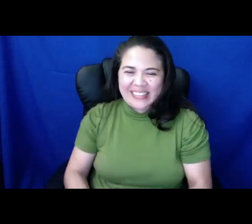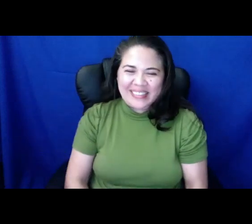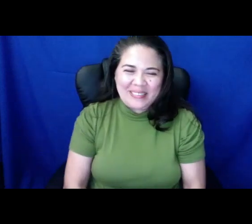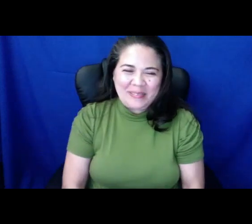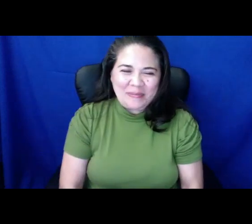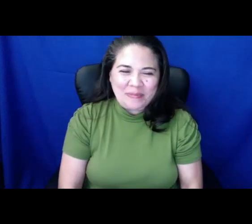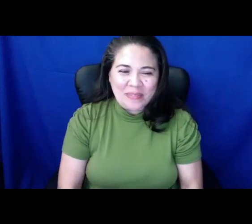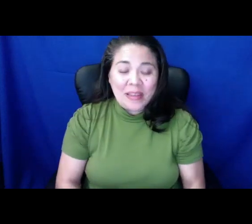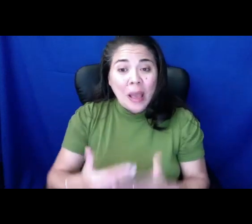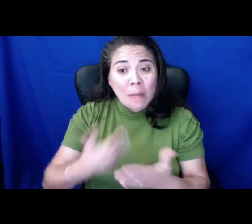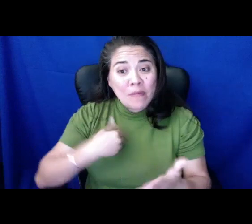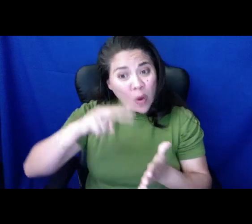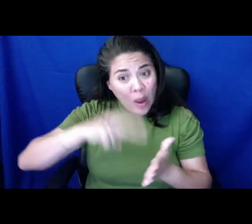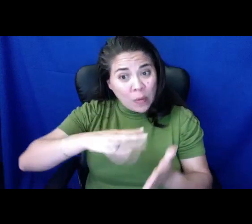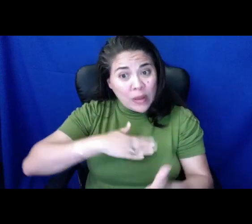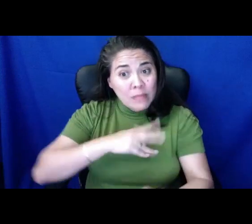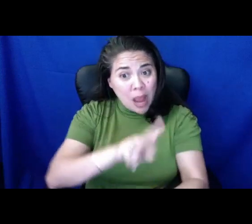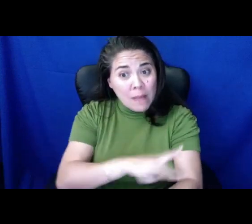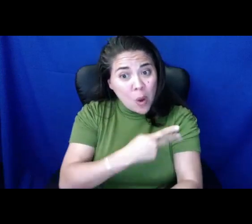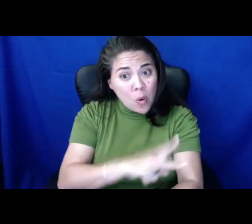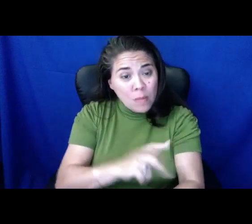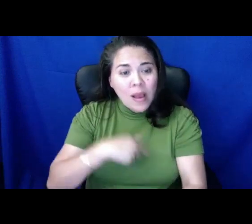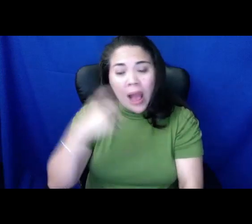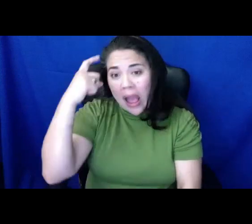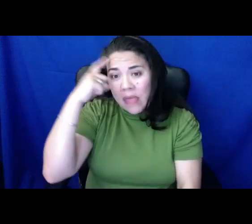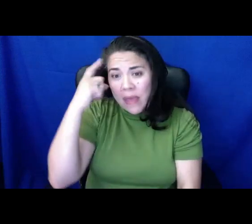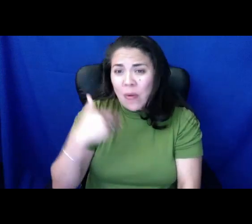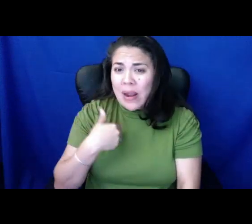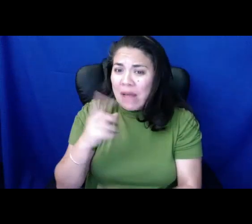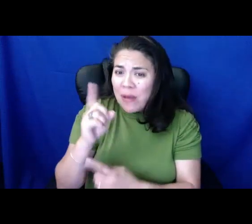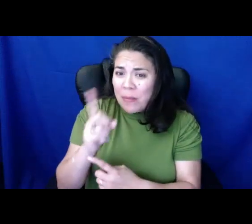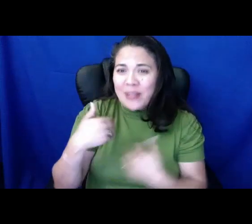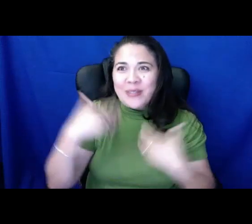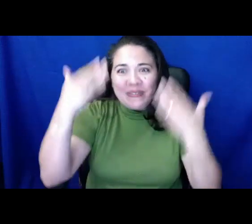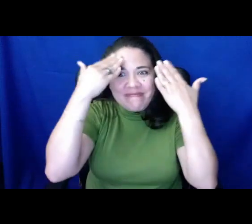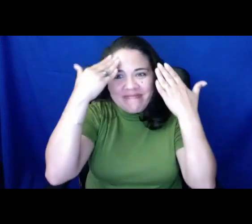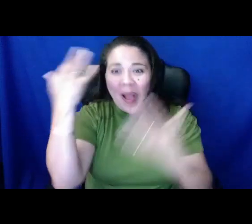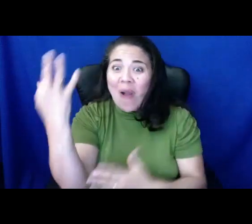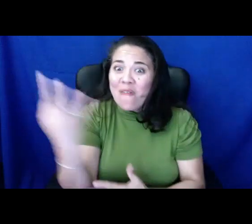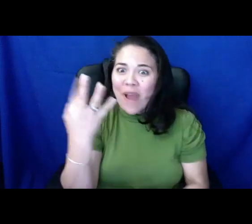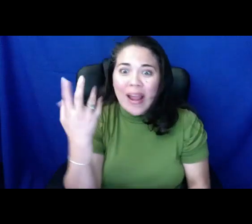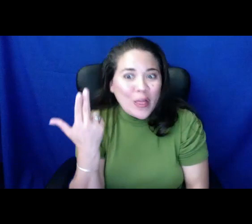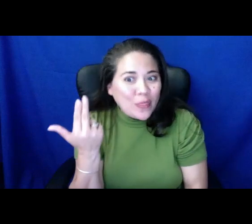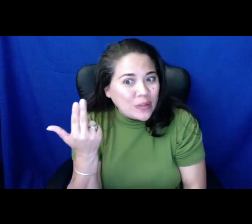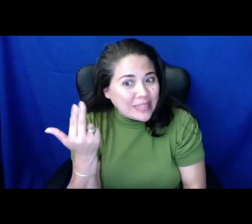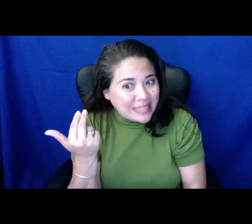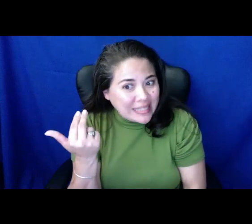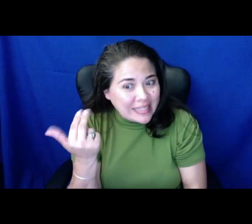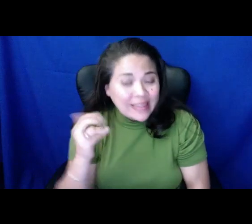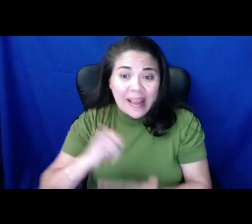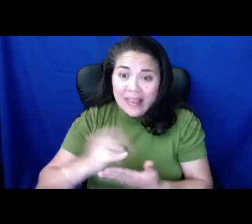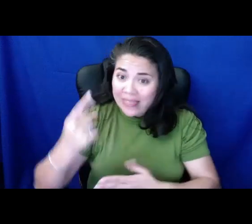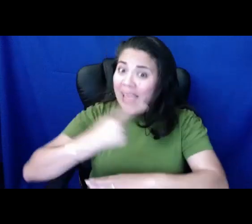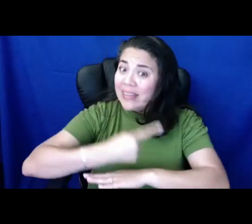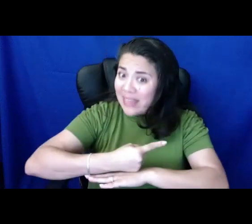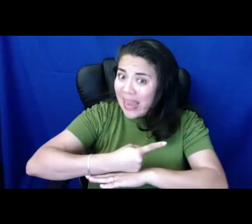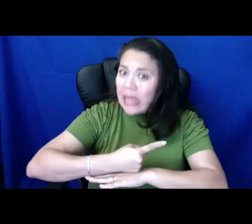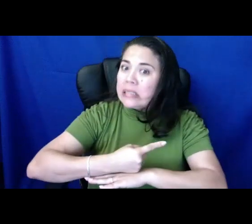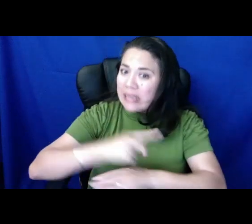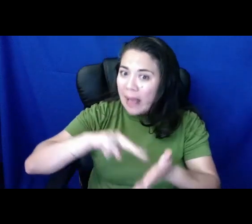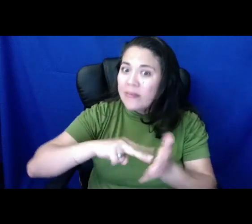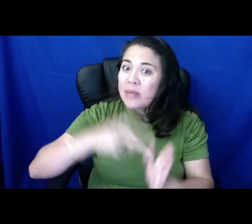Camisha Jones: Before read my phone I thought i'd just take a minute to acknowledge that is Friday the 13th and that day kind of has meaning for me because.